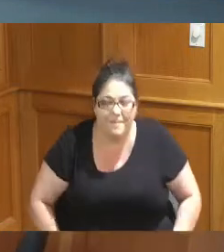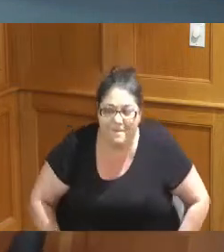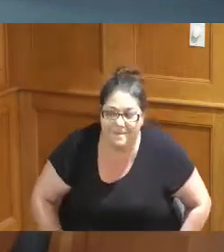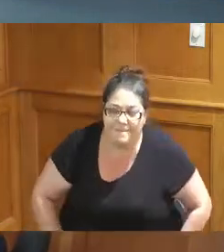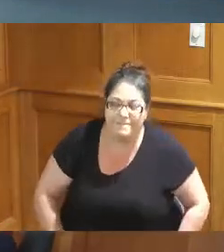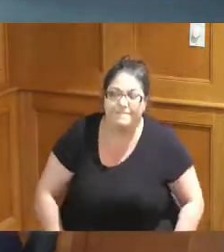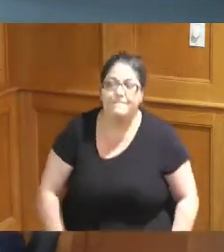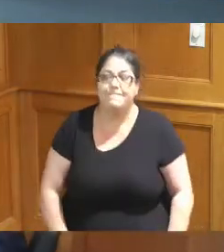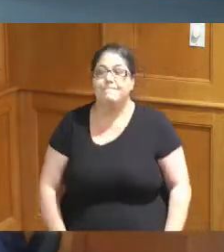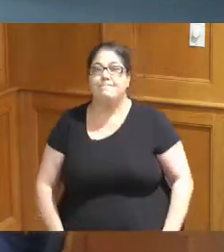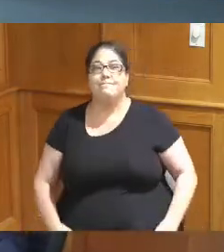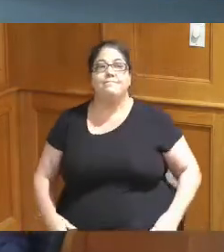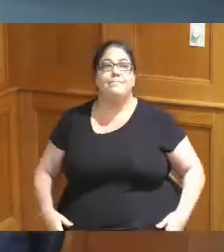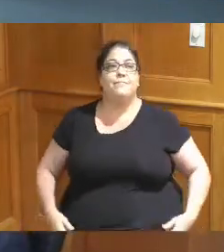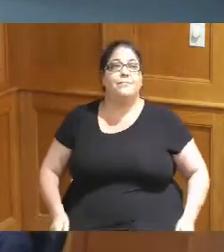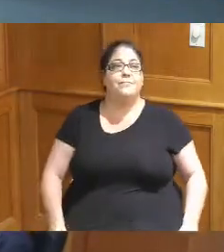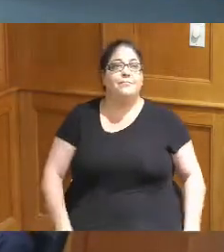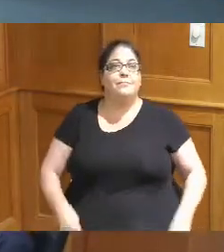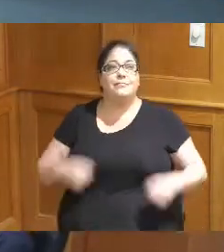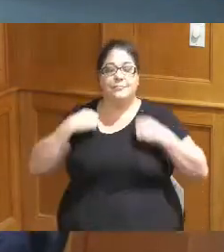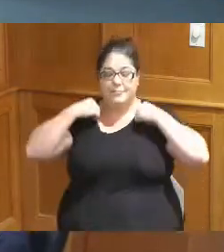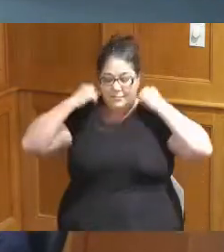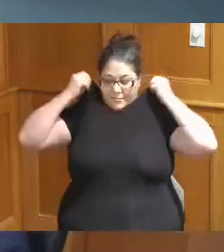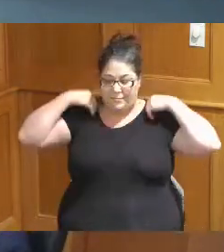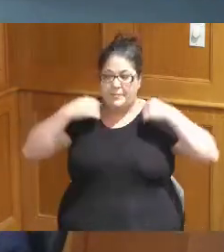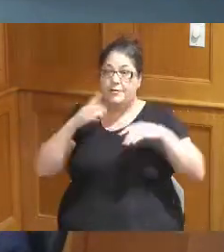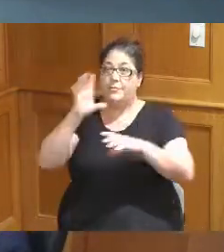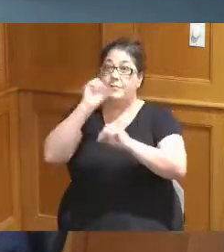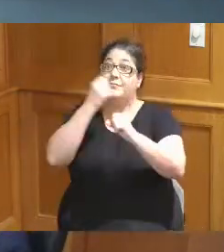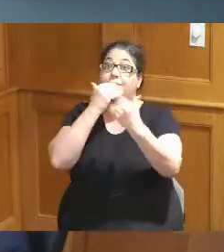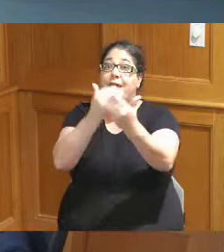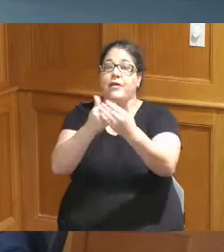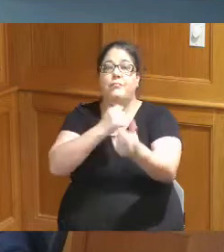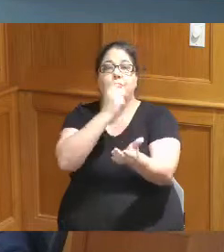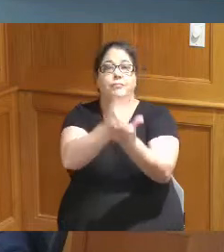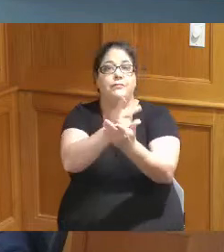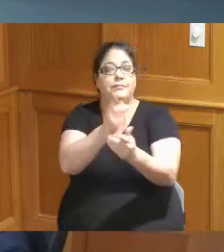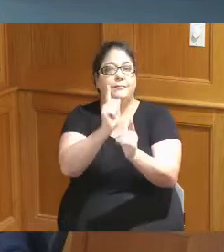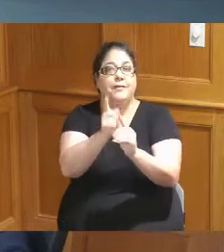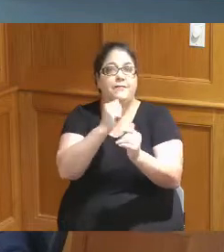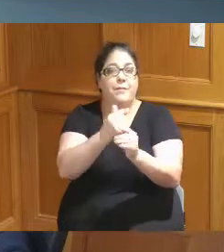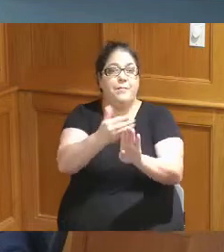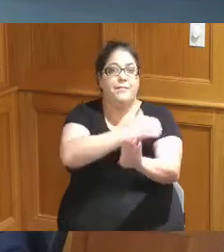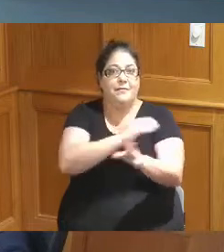thank you I make a motion to approve the minutes of the previous session second